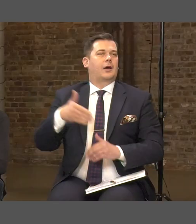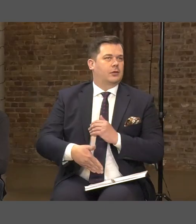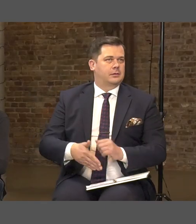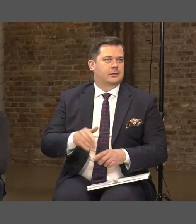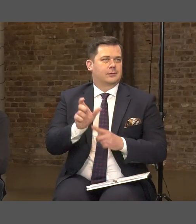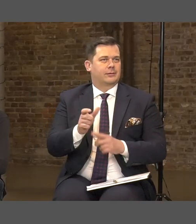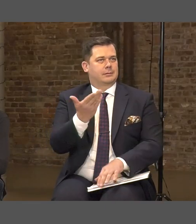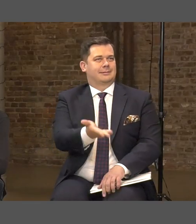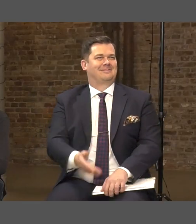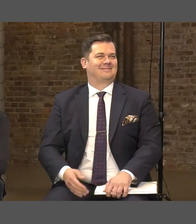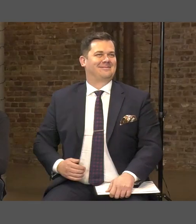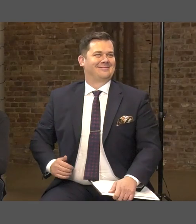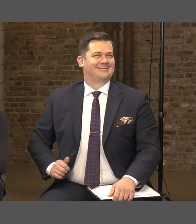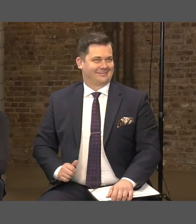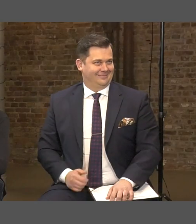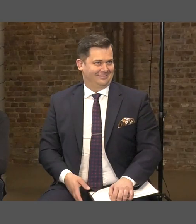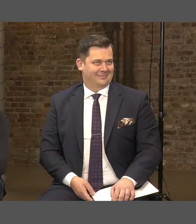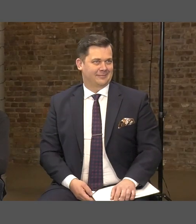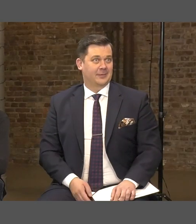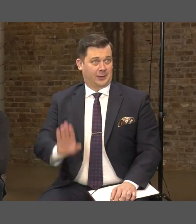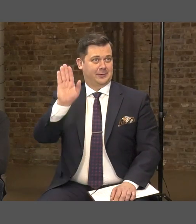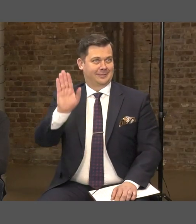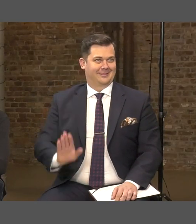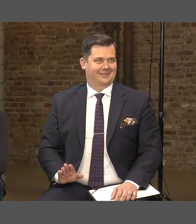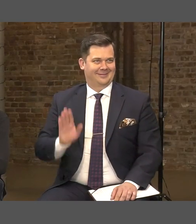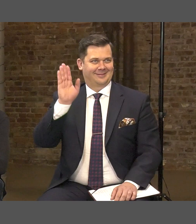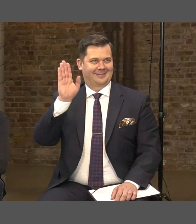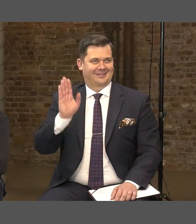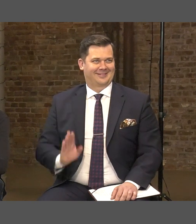[Tomasz]: Finally, a word, please. Did you want to? You raised your hand.